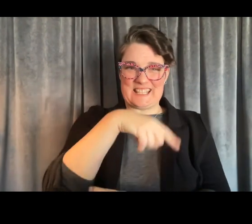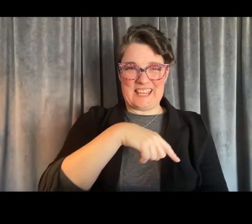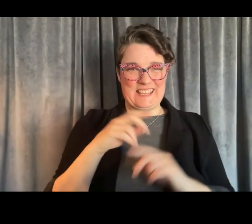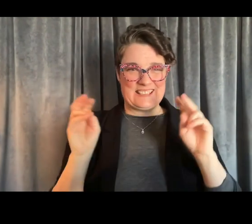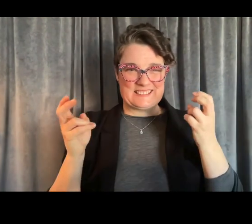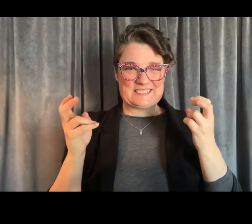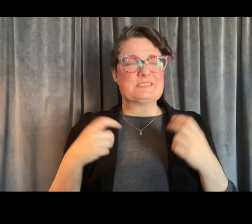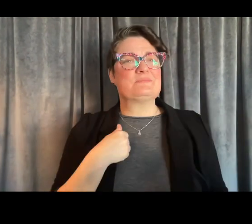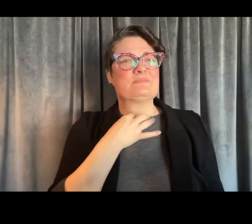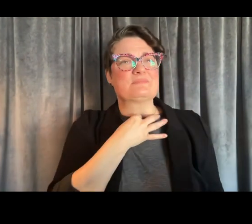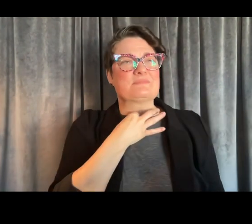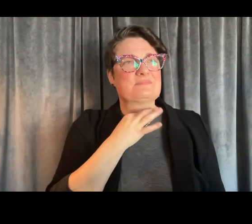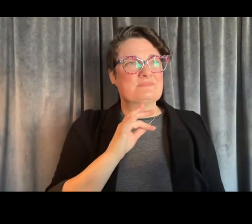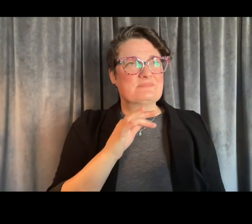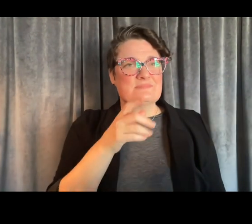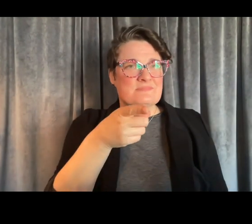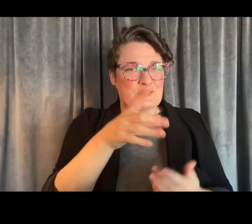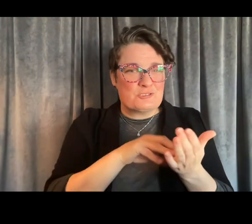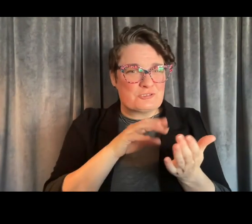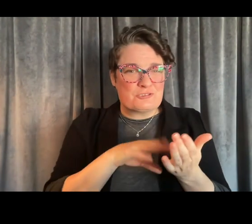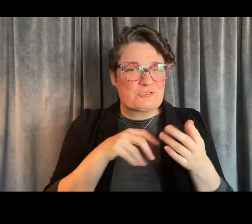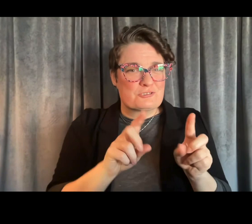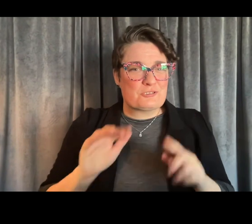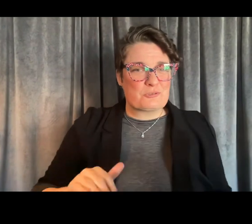I'm curious what you might have learned growing up about Tu b'Shvat.